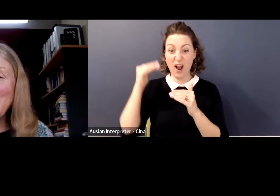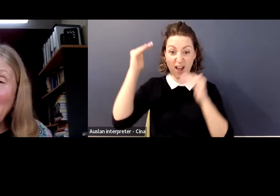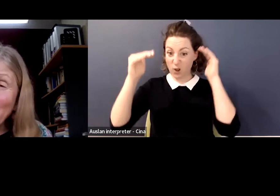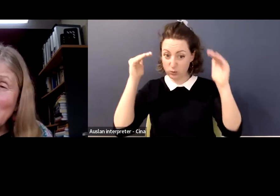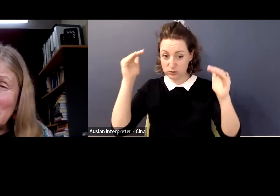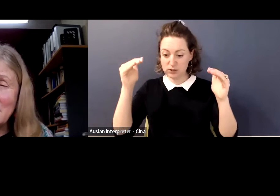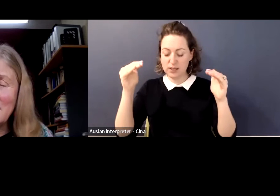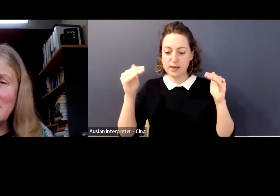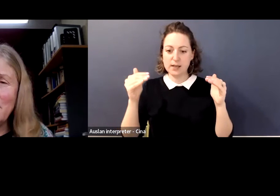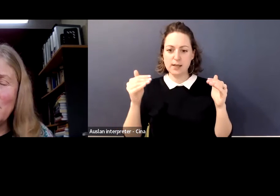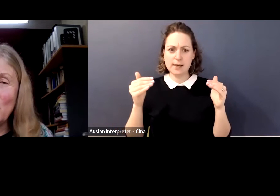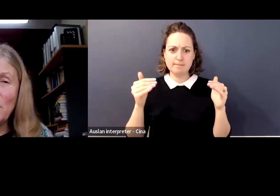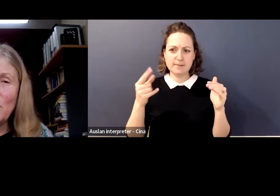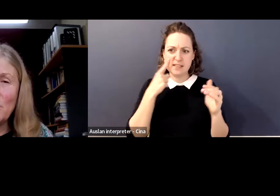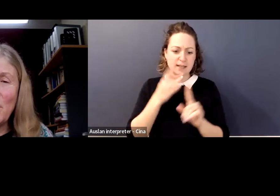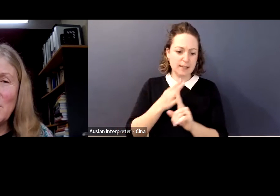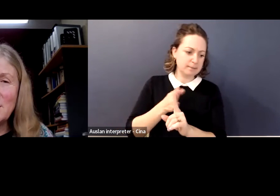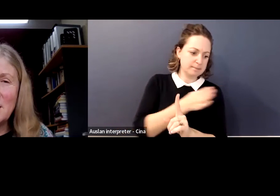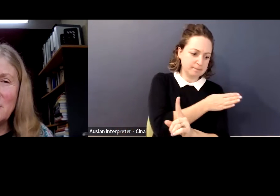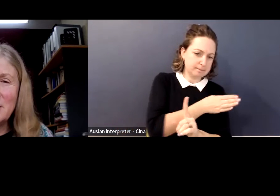they have missed as they've moved through the primary and secondary